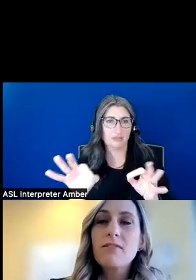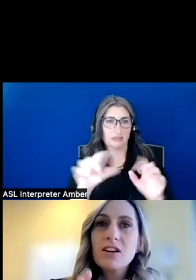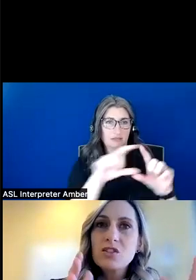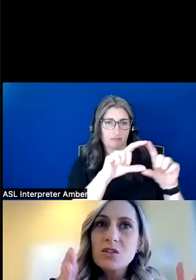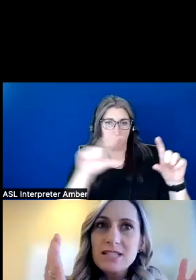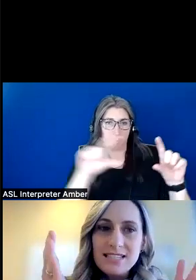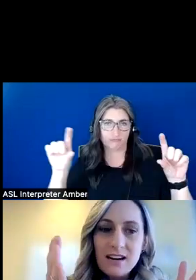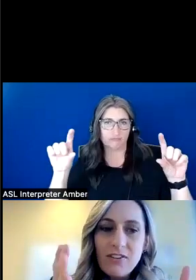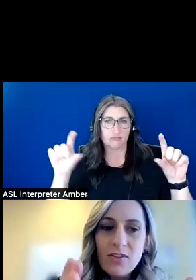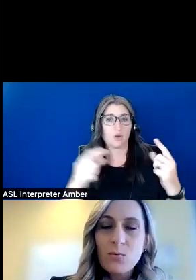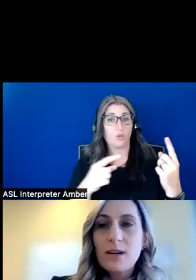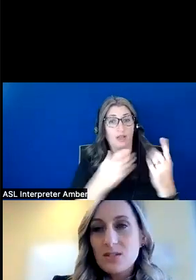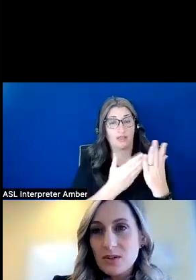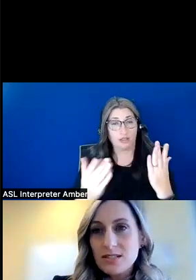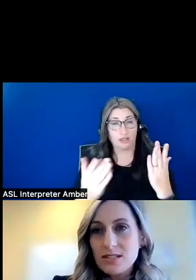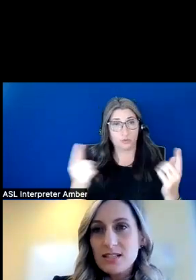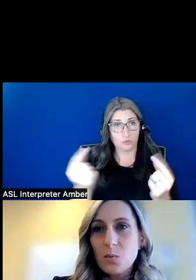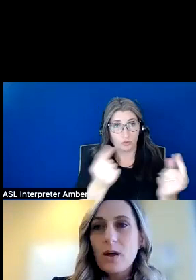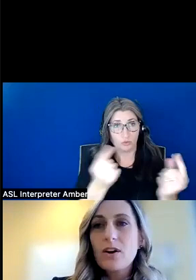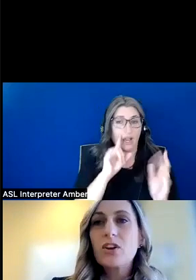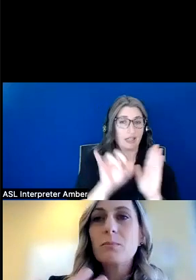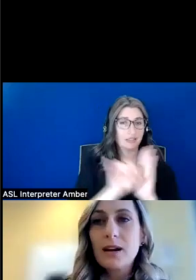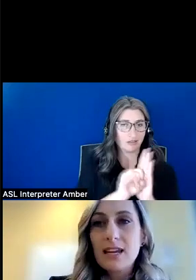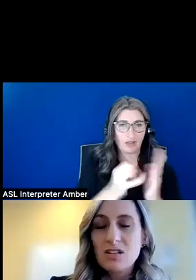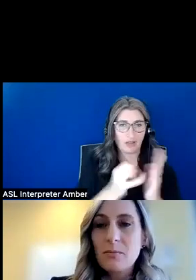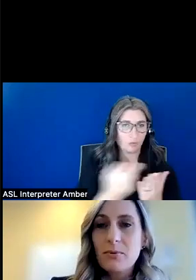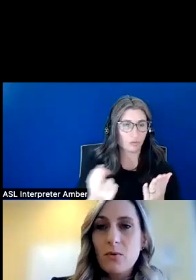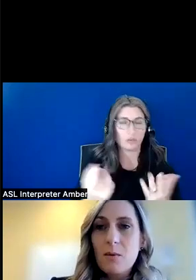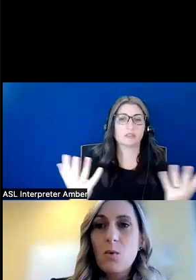One of the things you do is identify the resources. So, what are you bringing to the program?